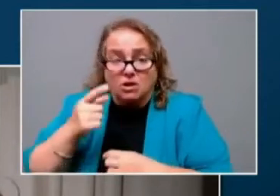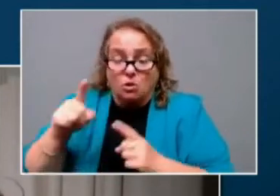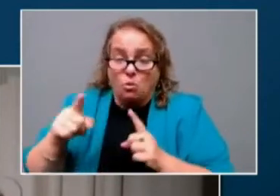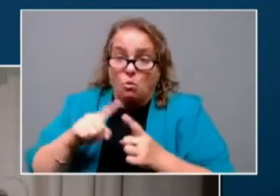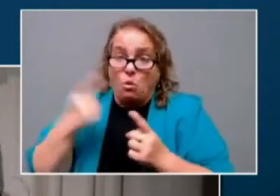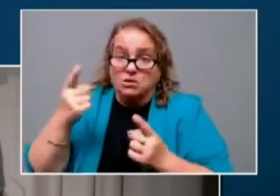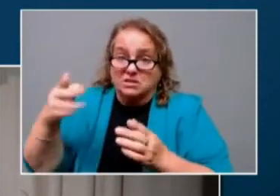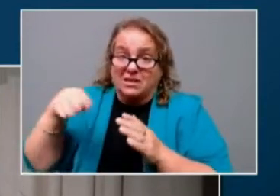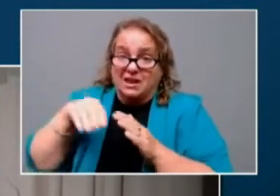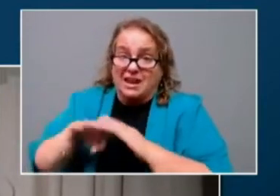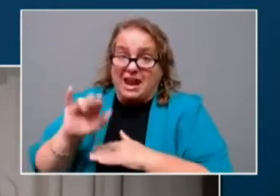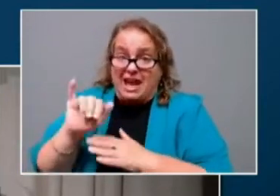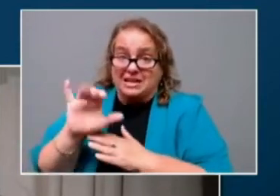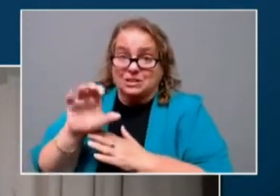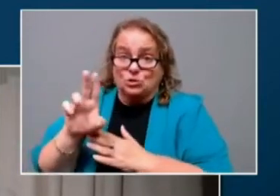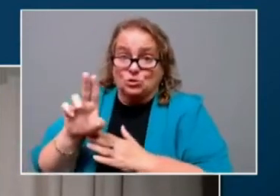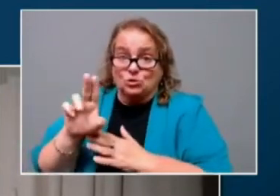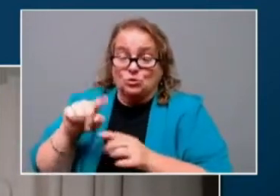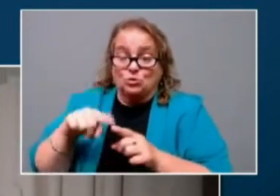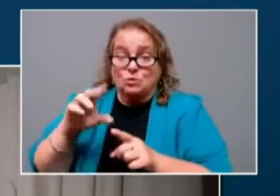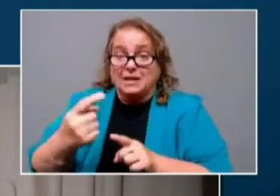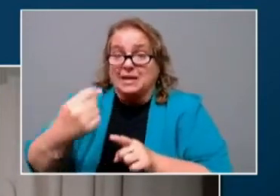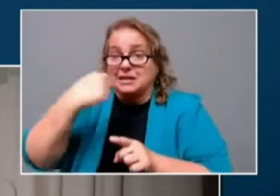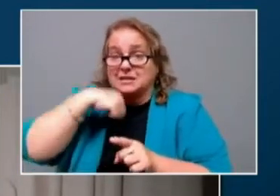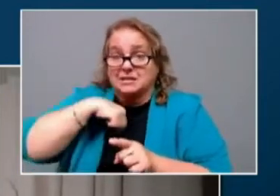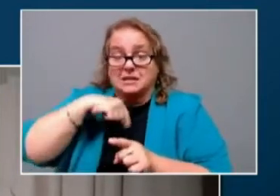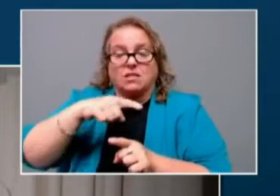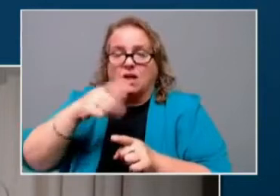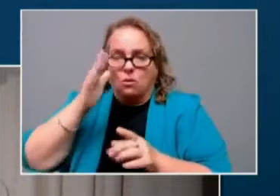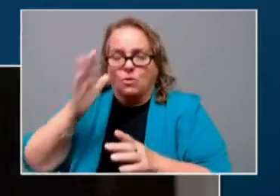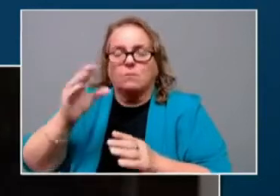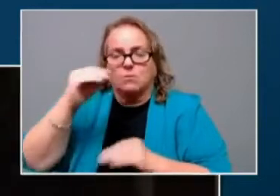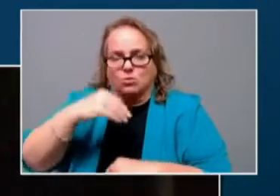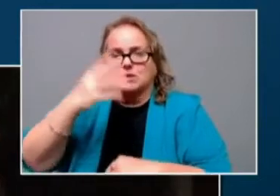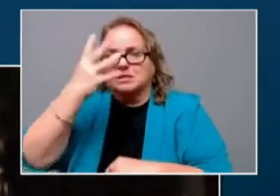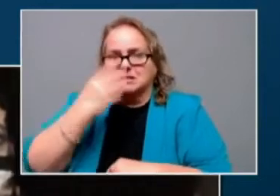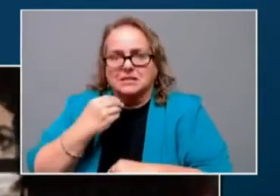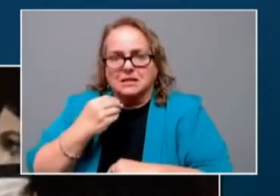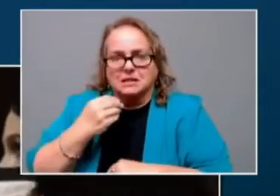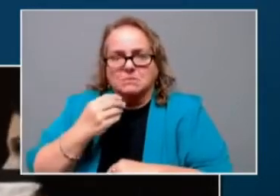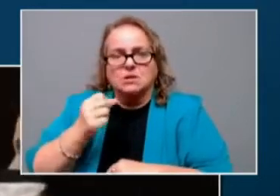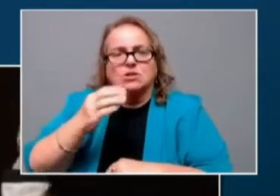So whatever they gotta say they got to say before that last week. I mean told